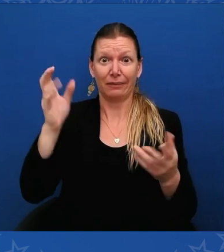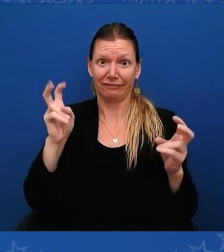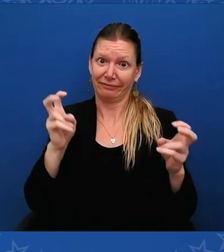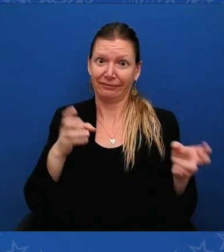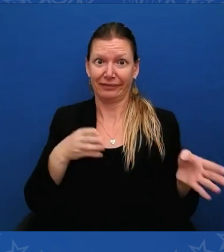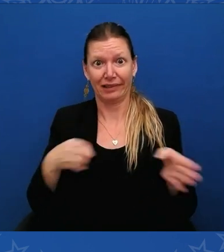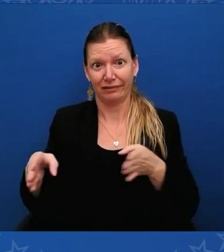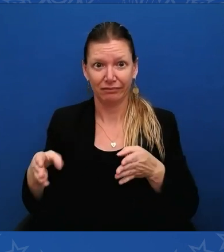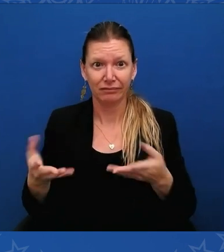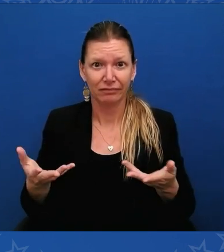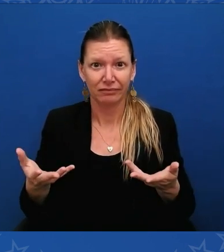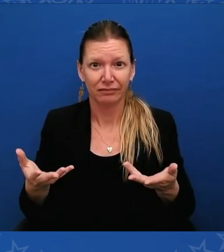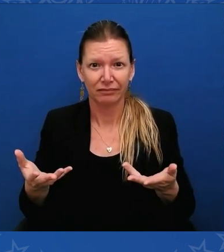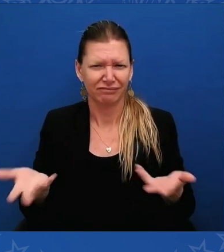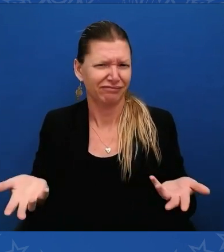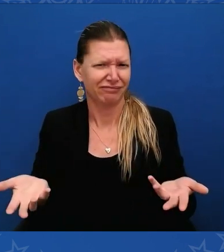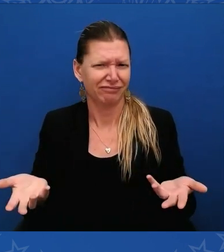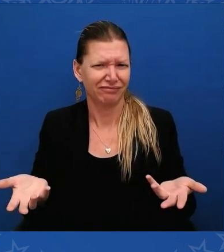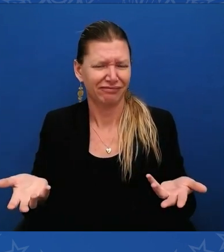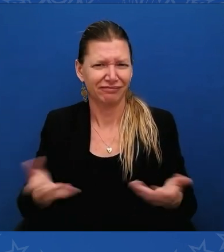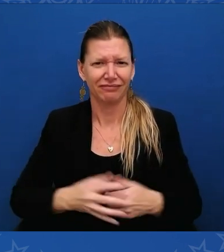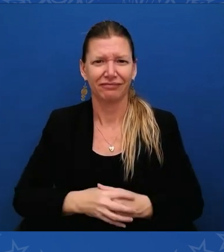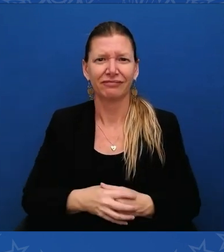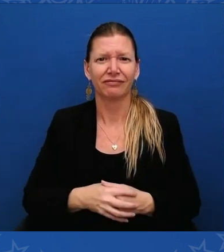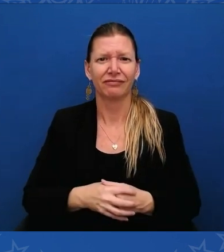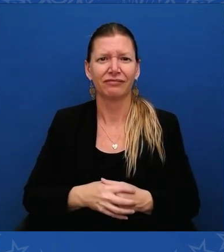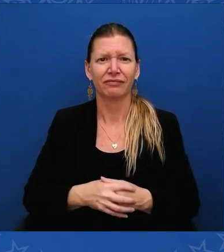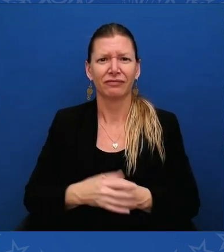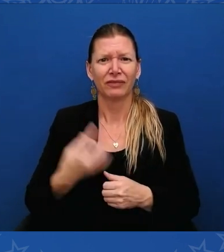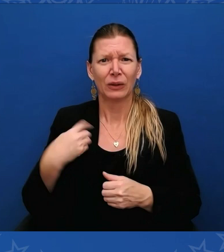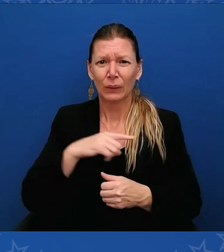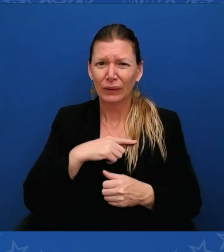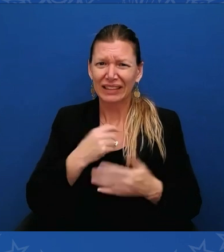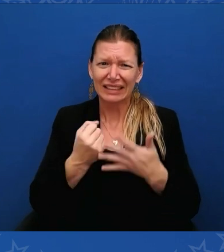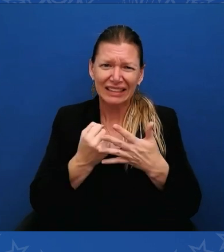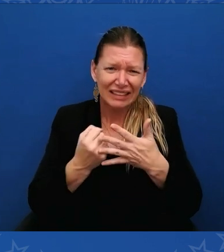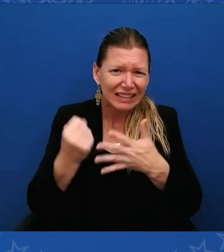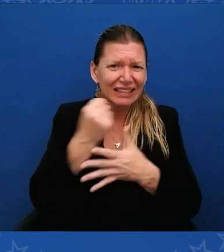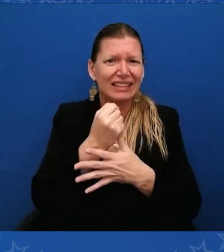after trying to defeat it 50 times. He doesn't have any idea what the hell he's doing